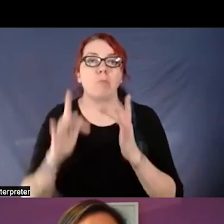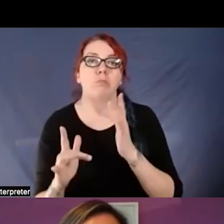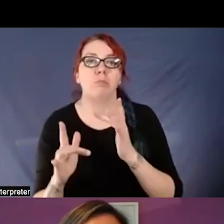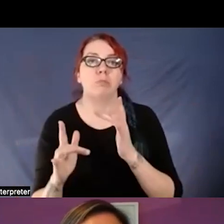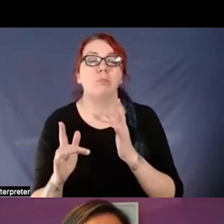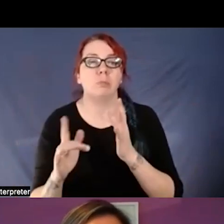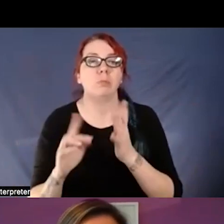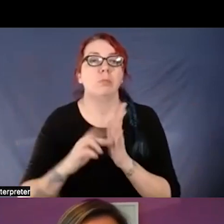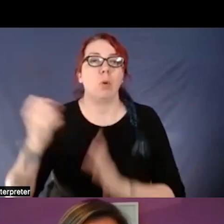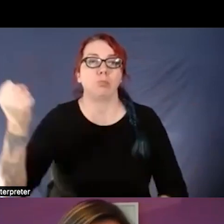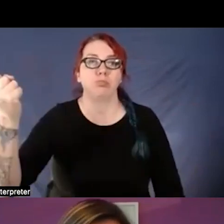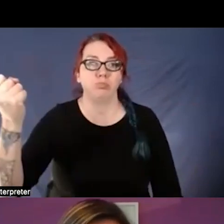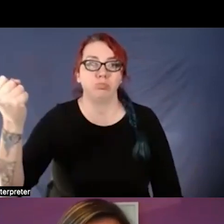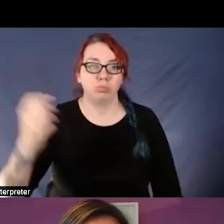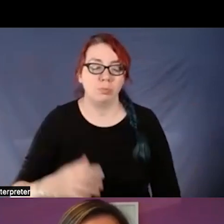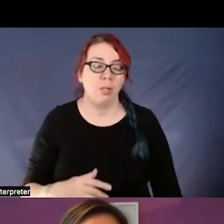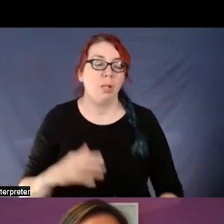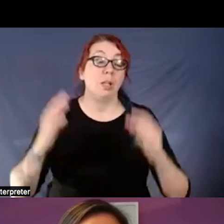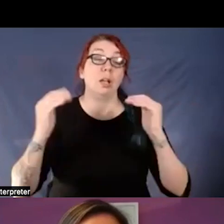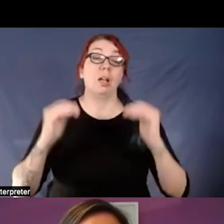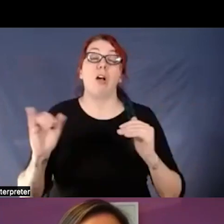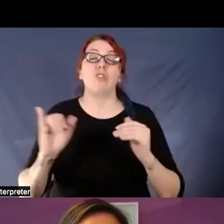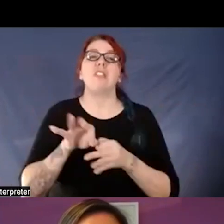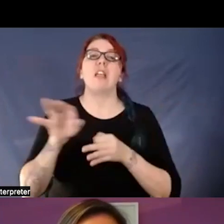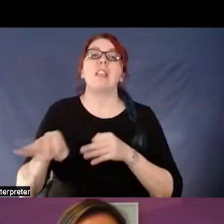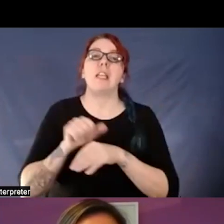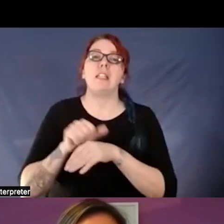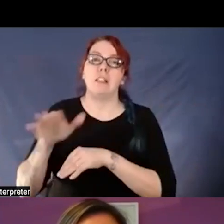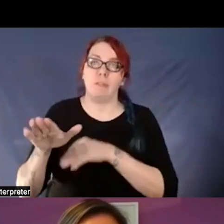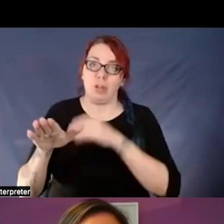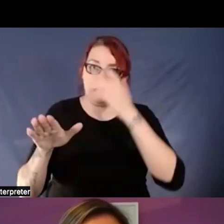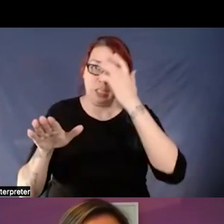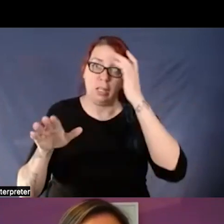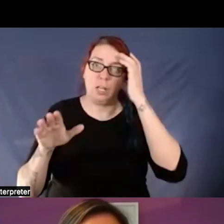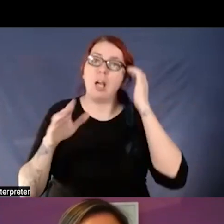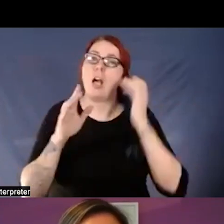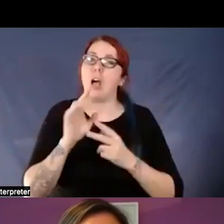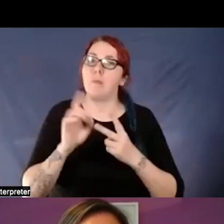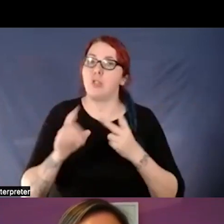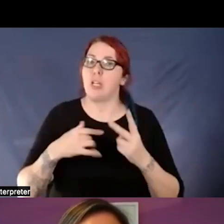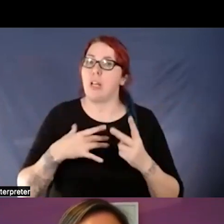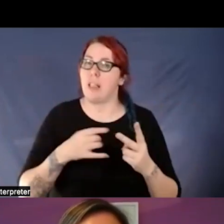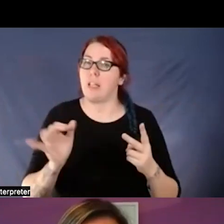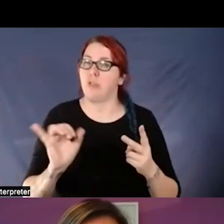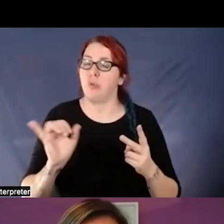delay delivery option. When you open an email in a pop up in Outlook, you can go to options